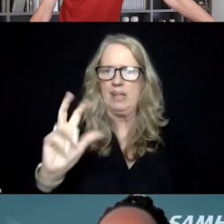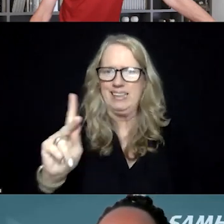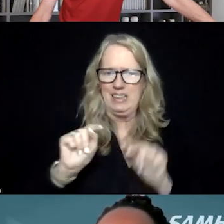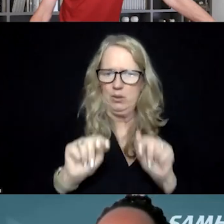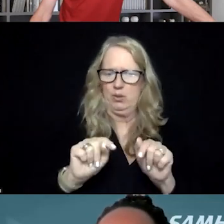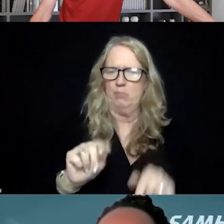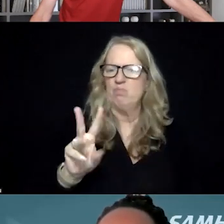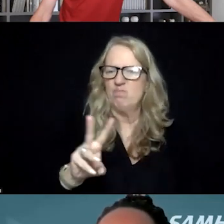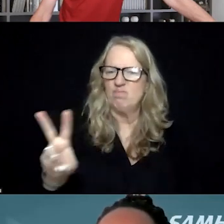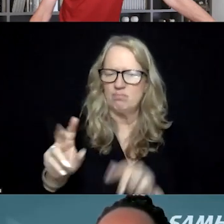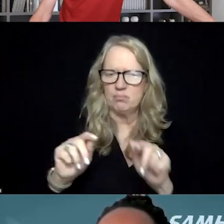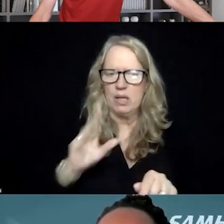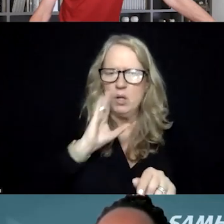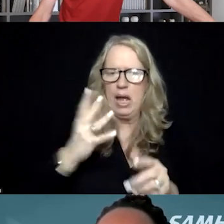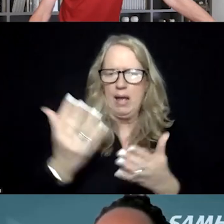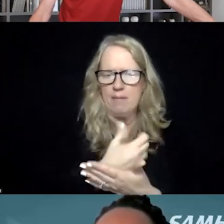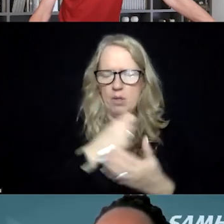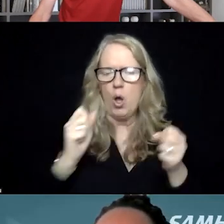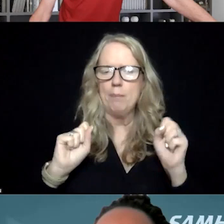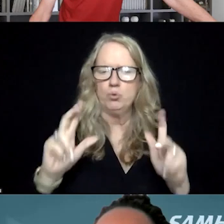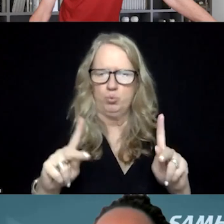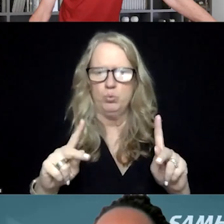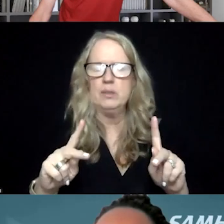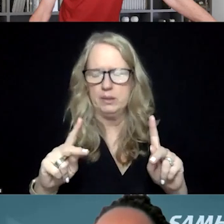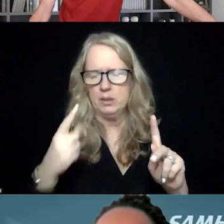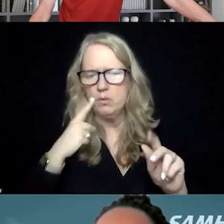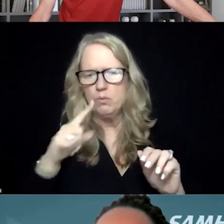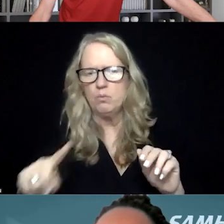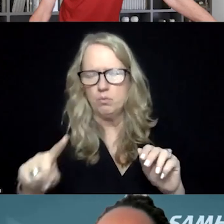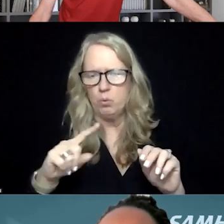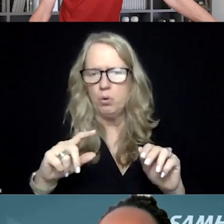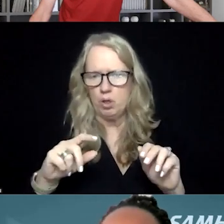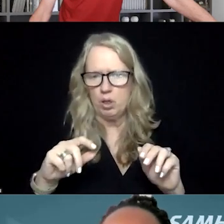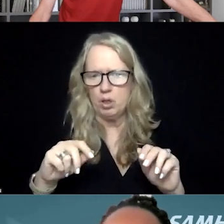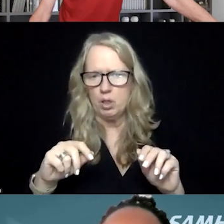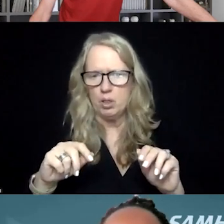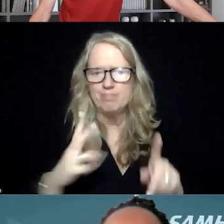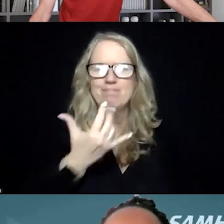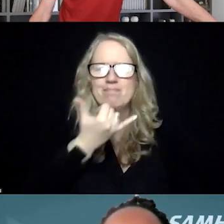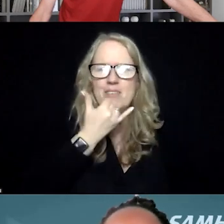IS AN OPPORTUNITY -- NO, THAT IS THE WRONG THING. THERE IS A